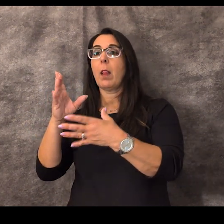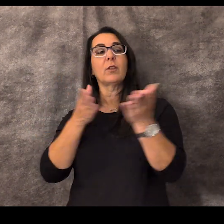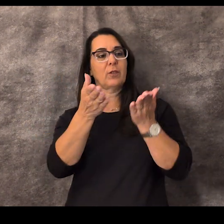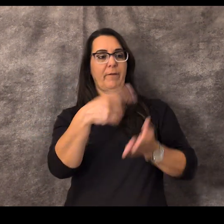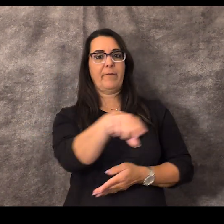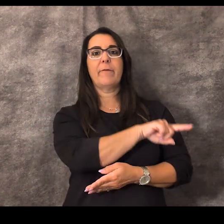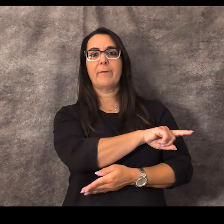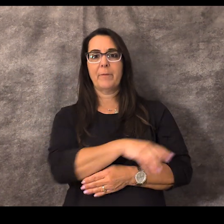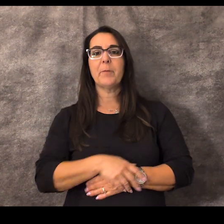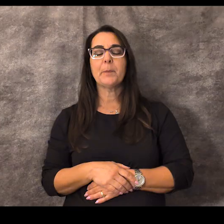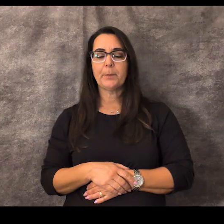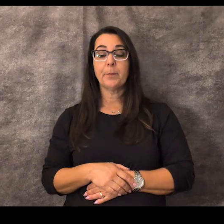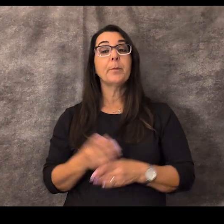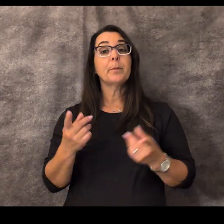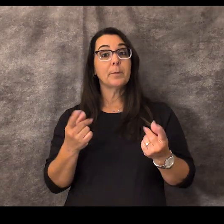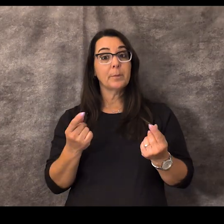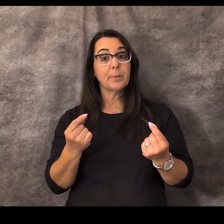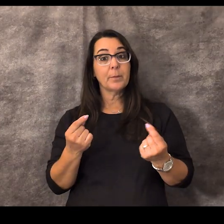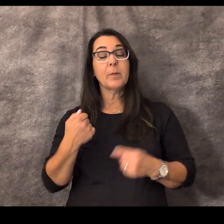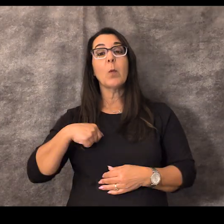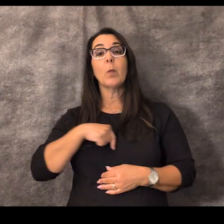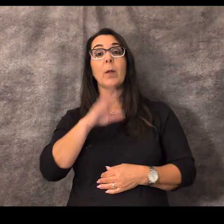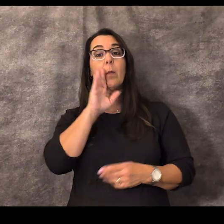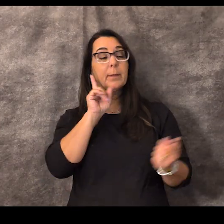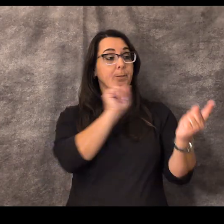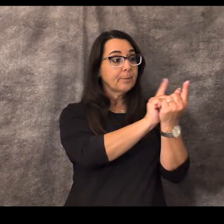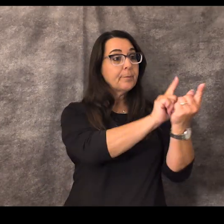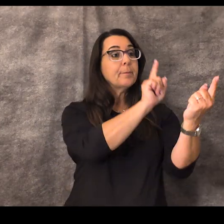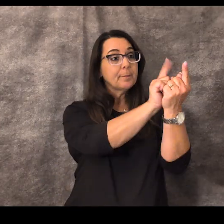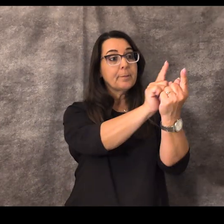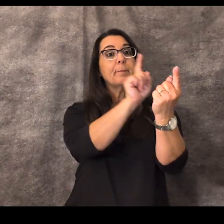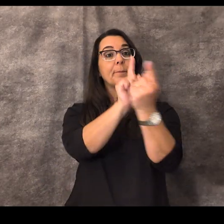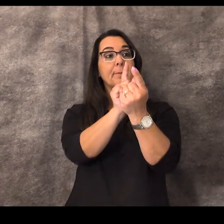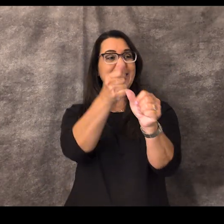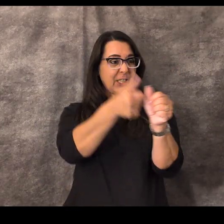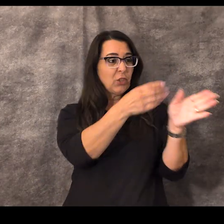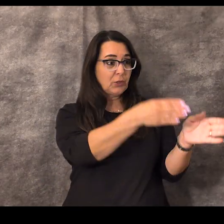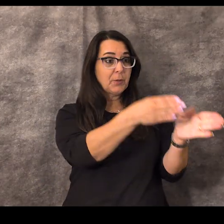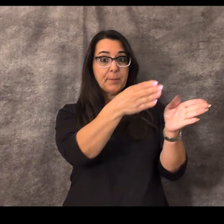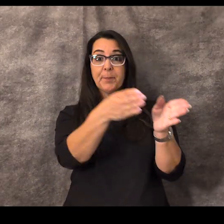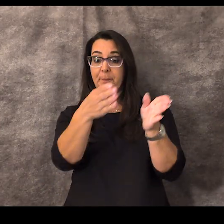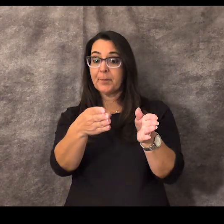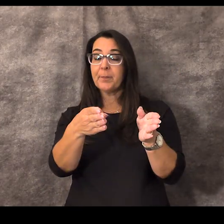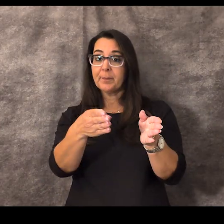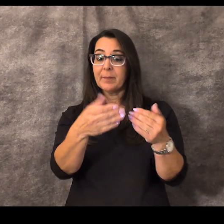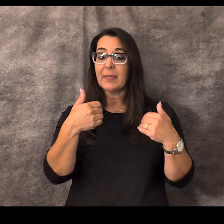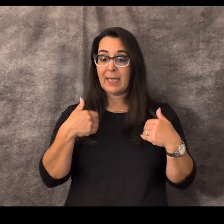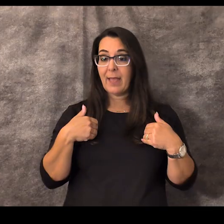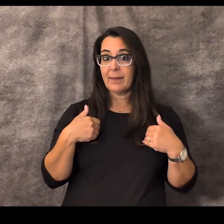So what we do is we go in and we do kind of a, a check in with